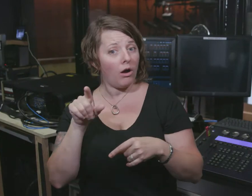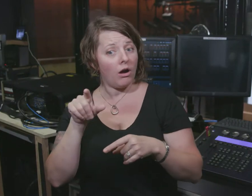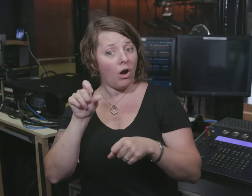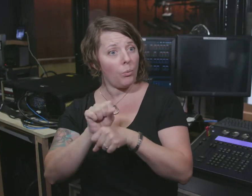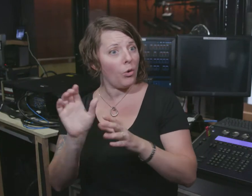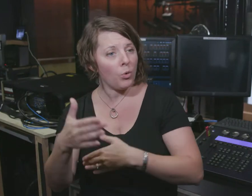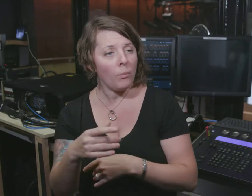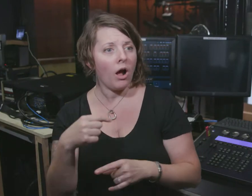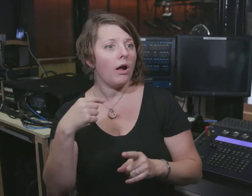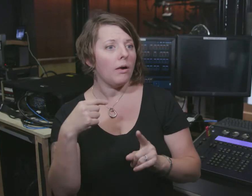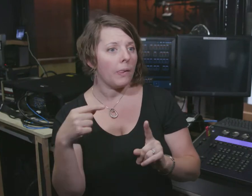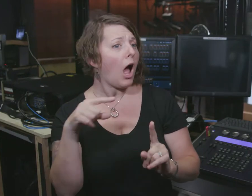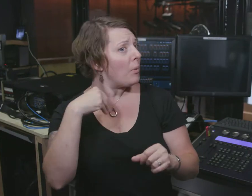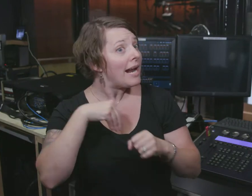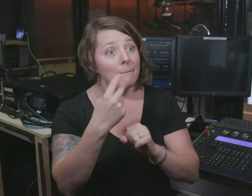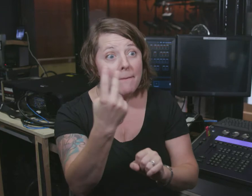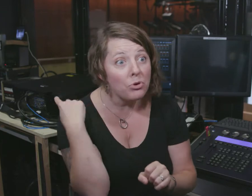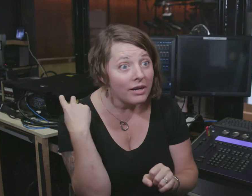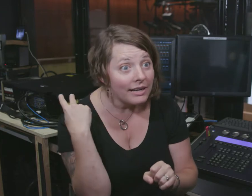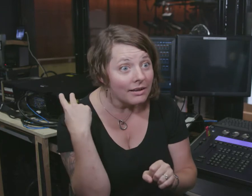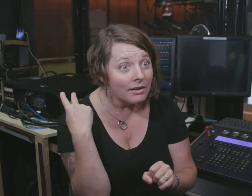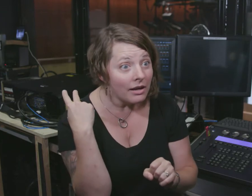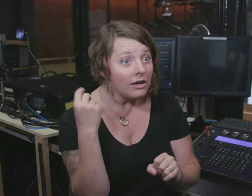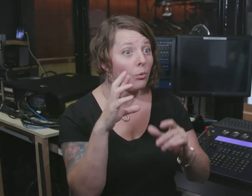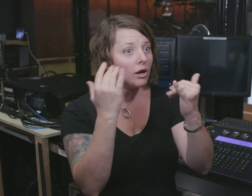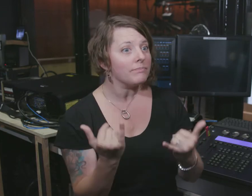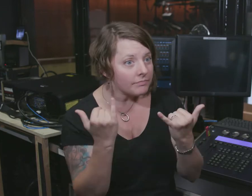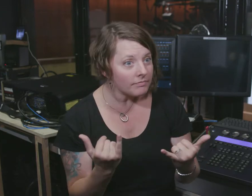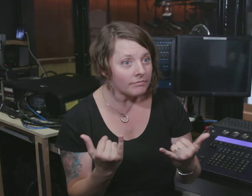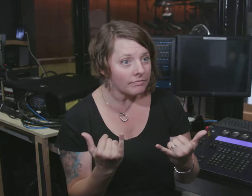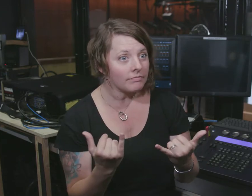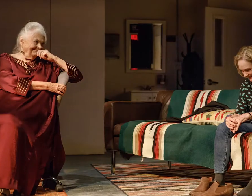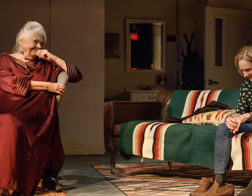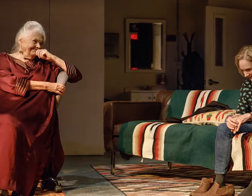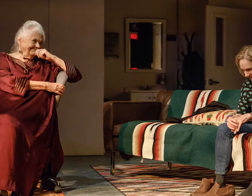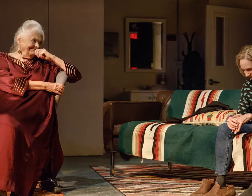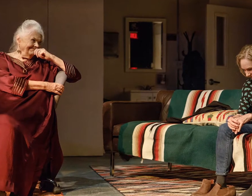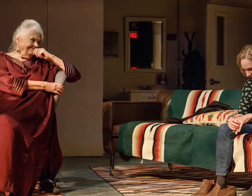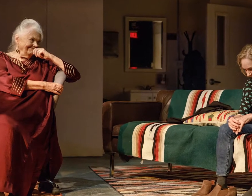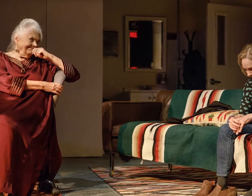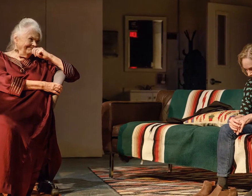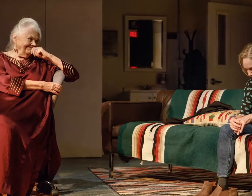Or the work room? Are we in a memory? Or are we in the present?